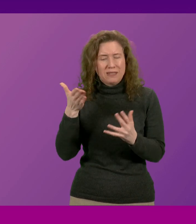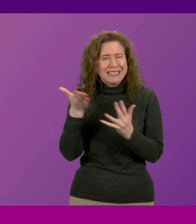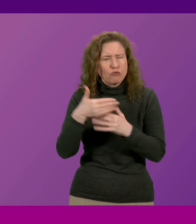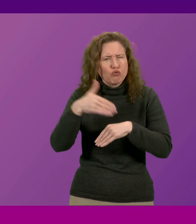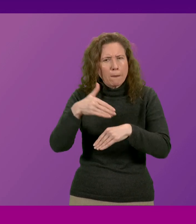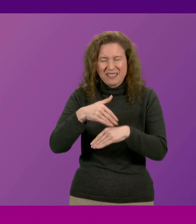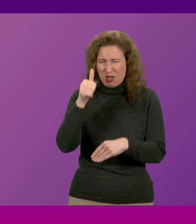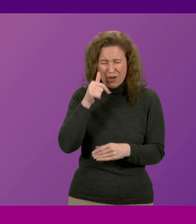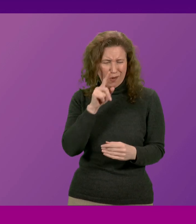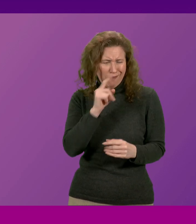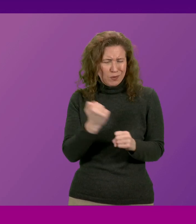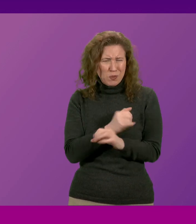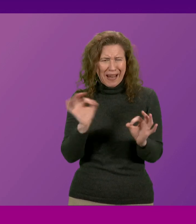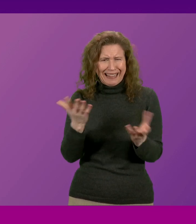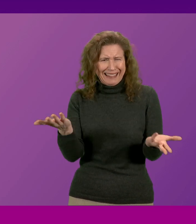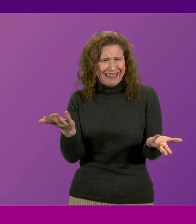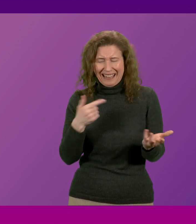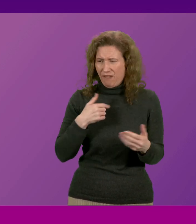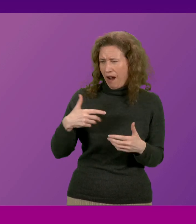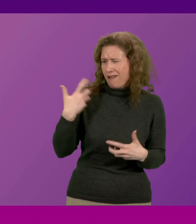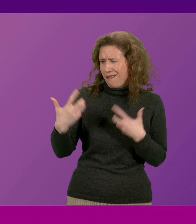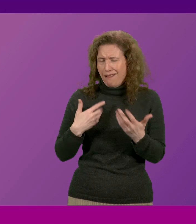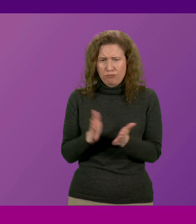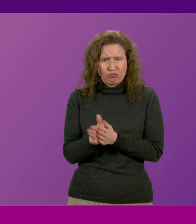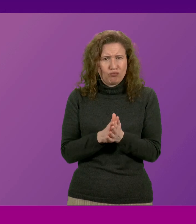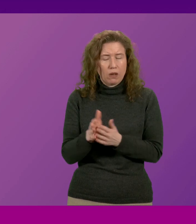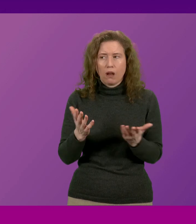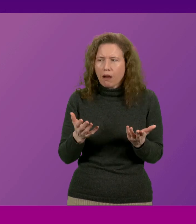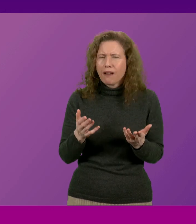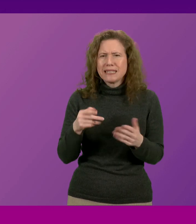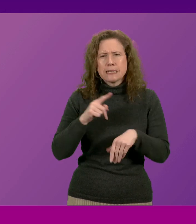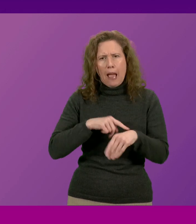are no consequences for their actions. Is it not time for the SNP to crack down on